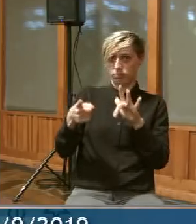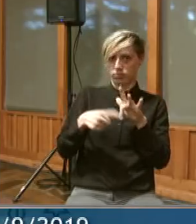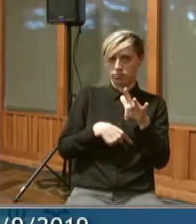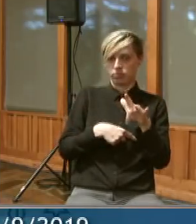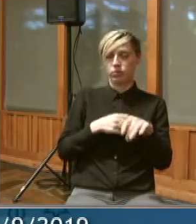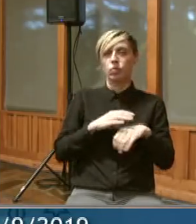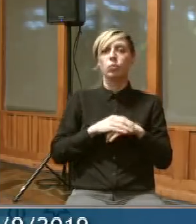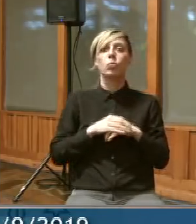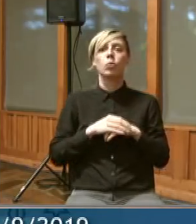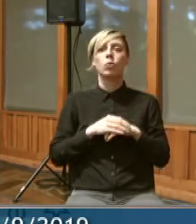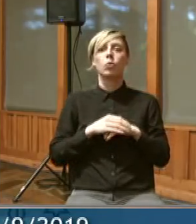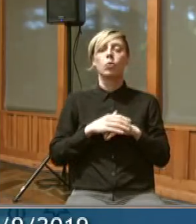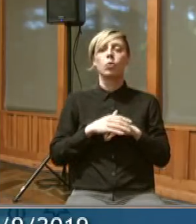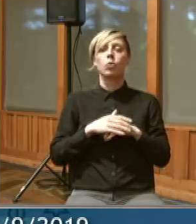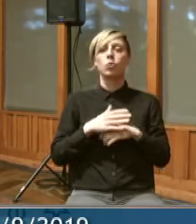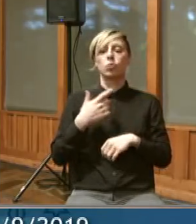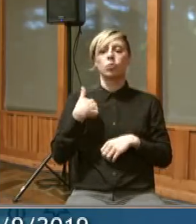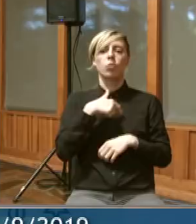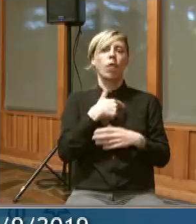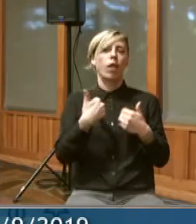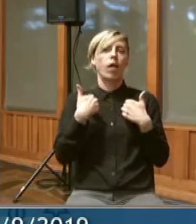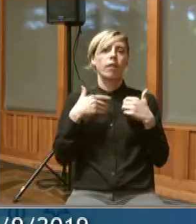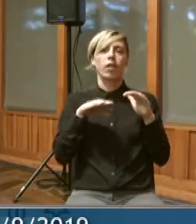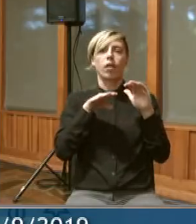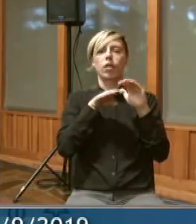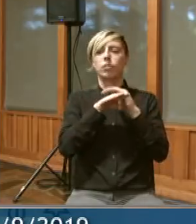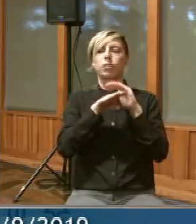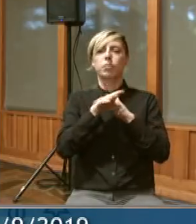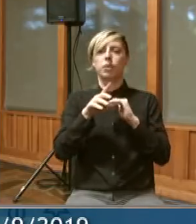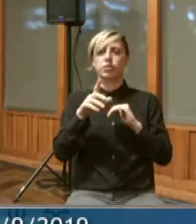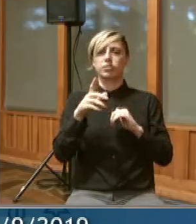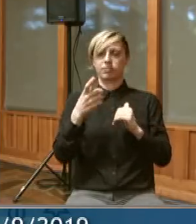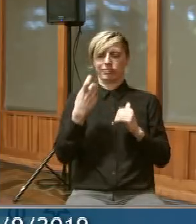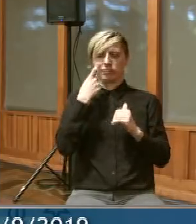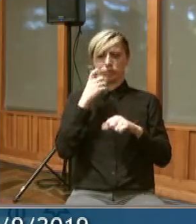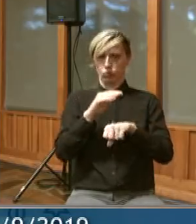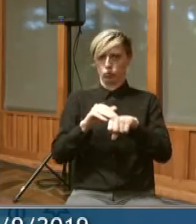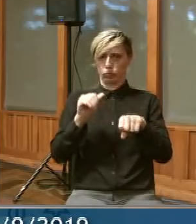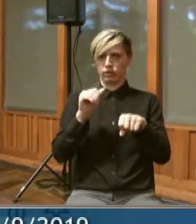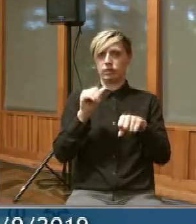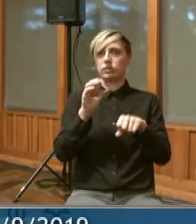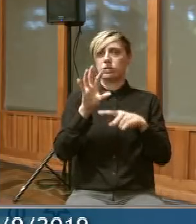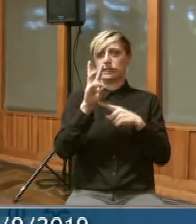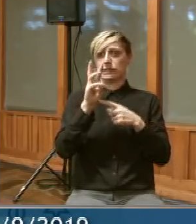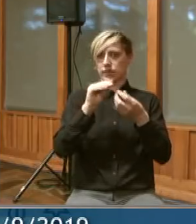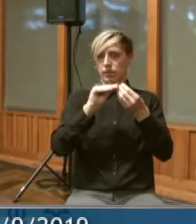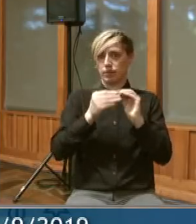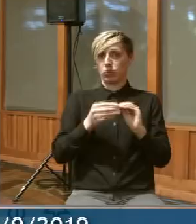ARE NOT ACCOMMODATION.